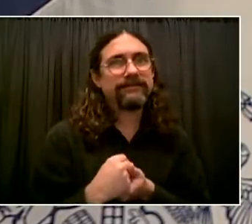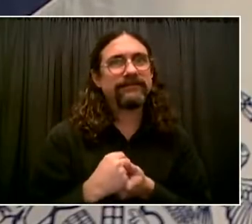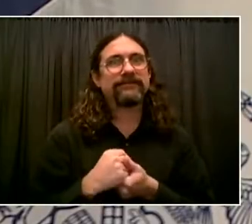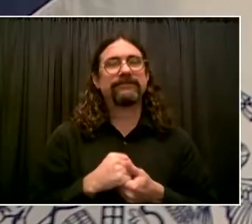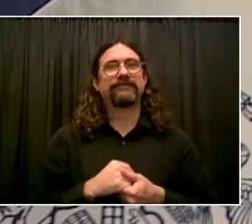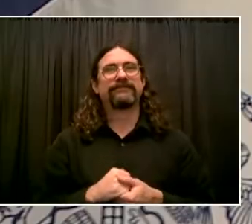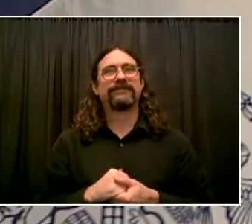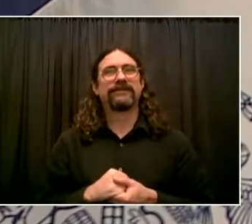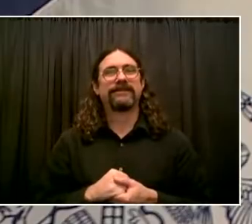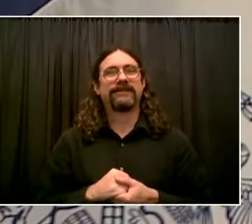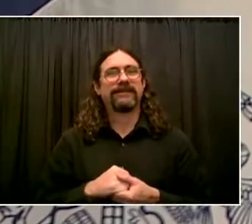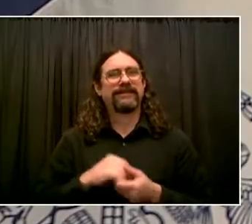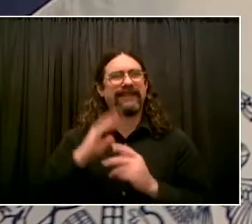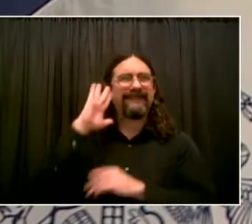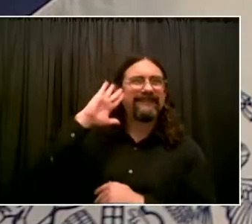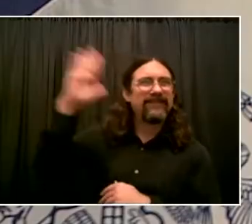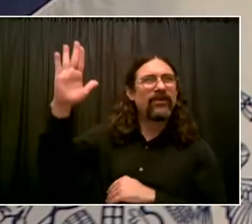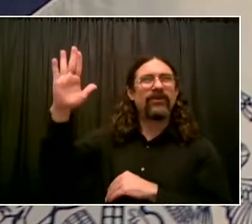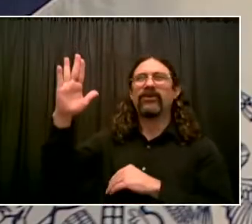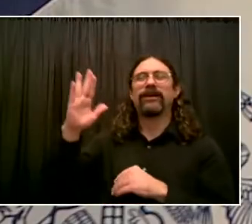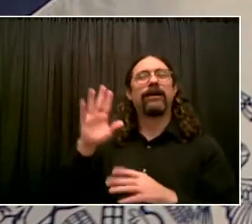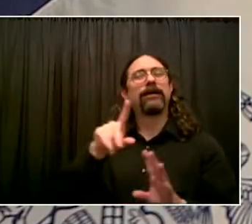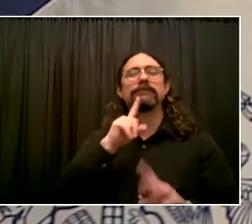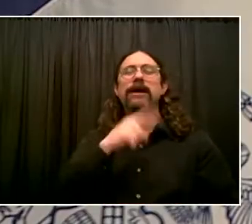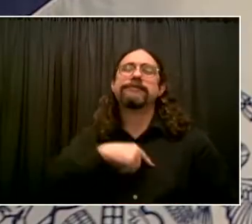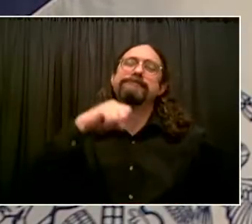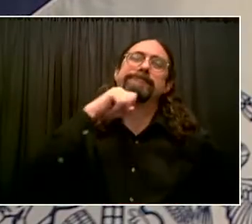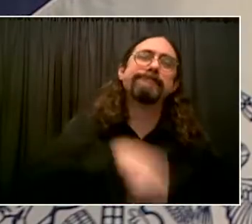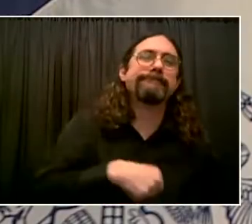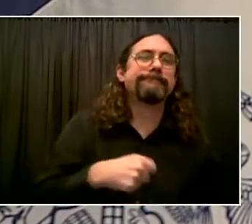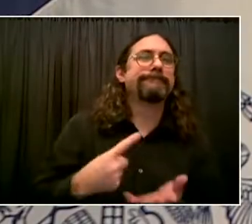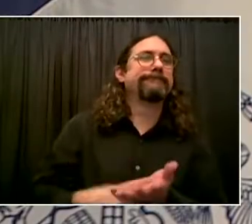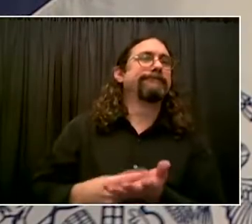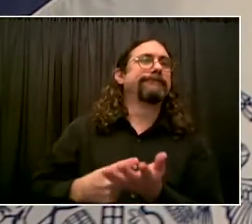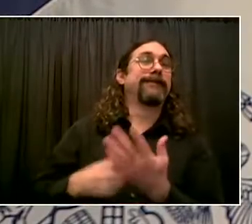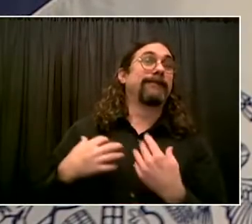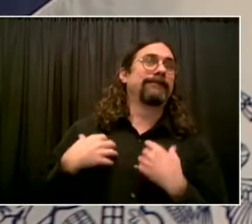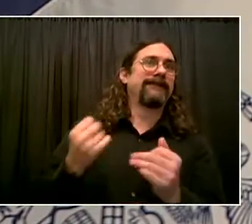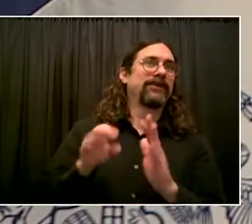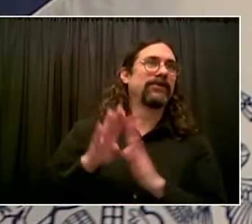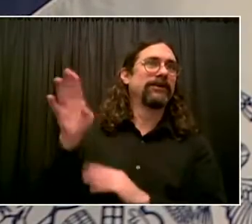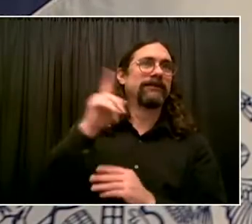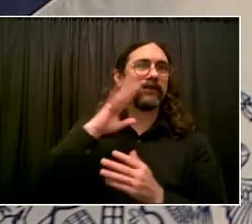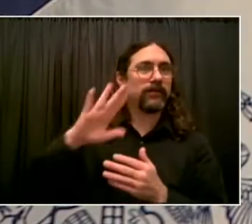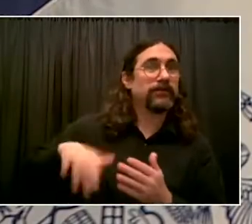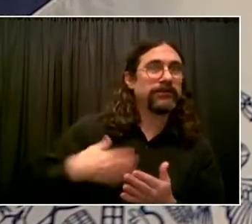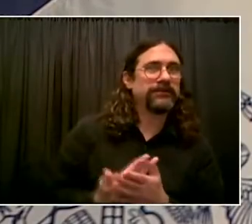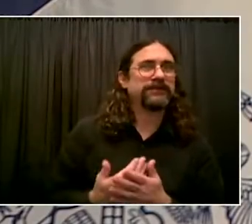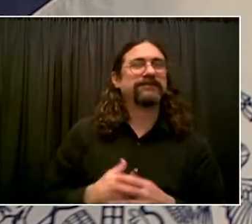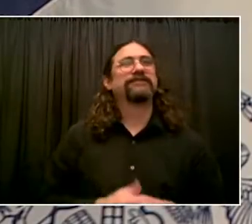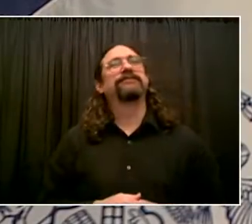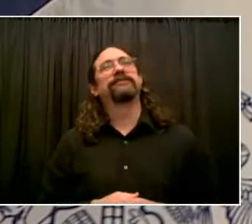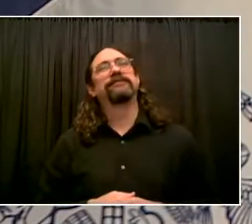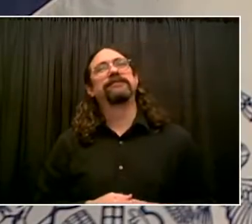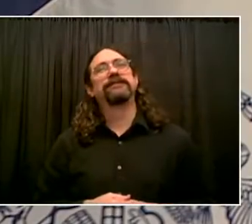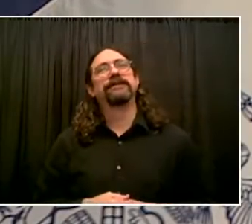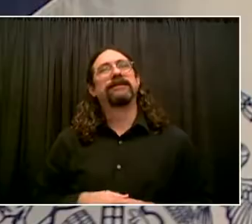A LOT OF ENERGY AND A LOT OF FOCUS ON THE FUTURE OF NEW YORCIK TY. I LOVE TALKING ABOUT RECOVERY FOR ALL OF US.